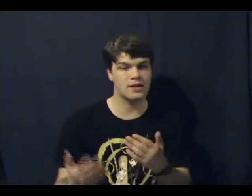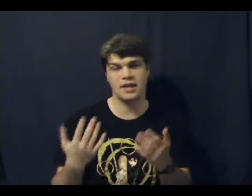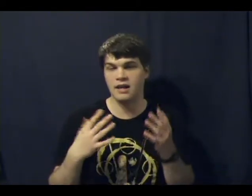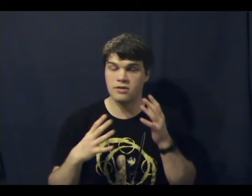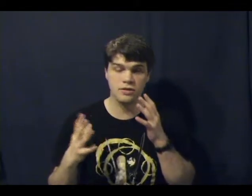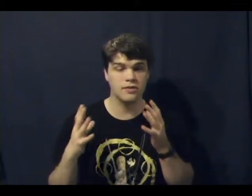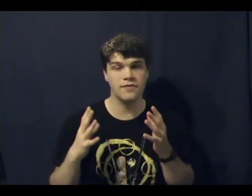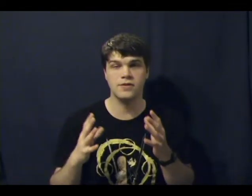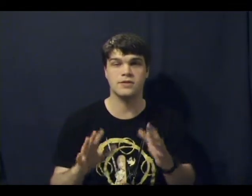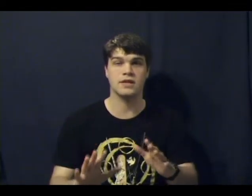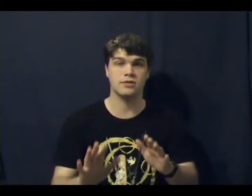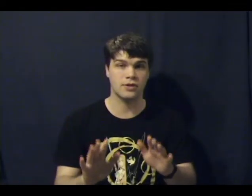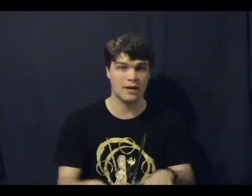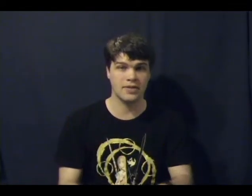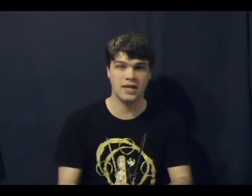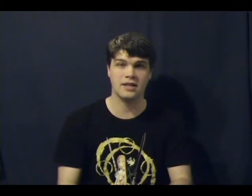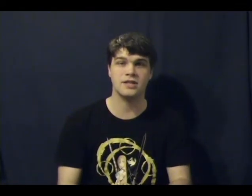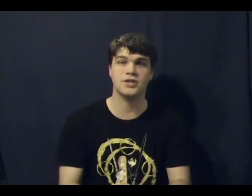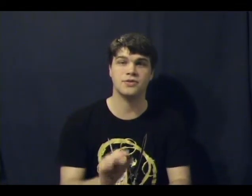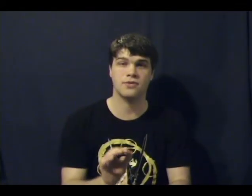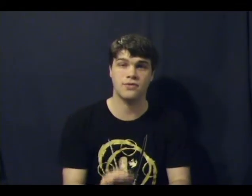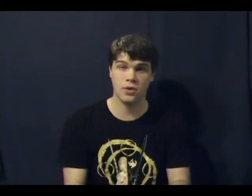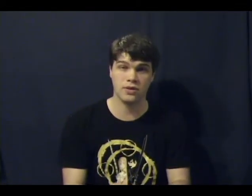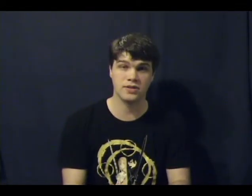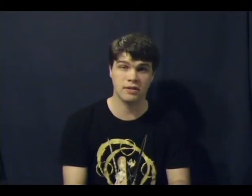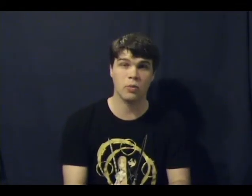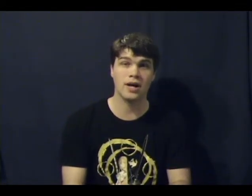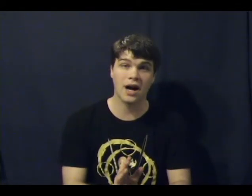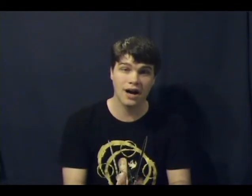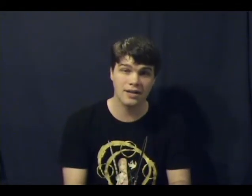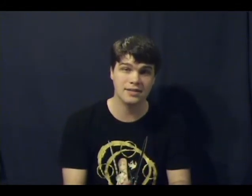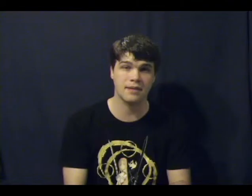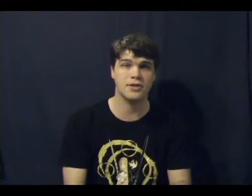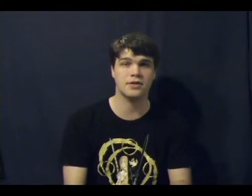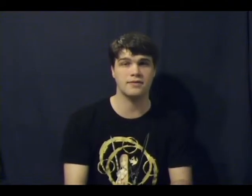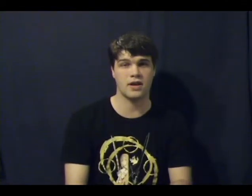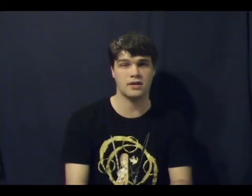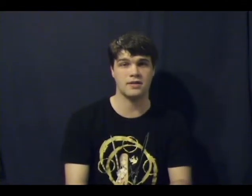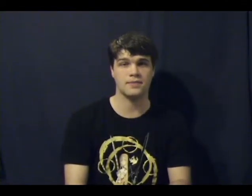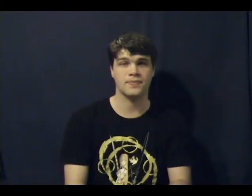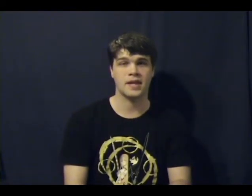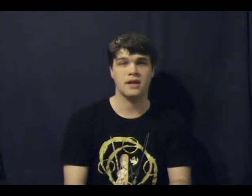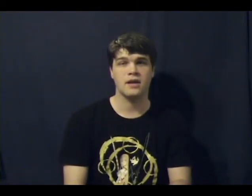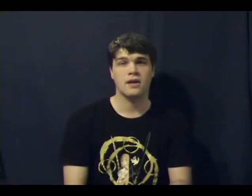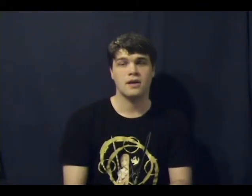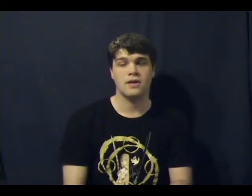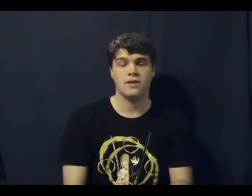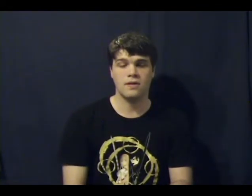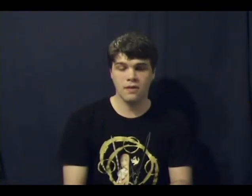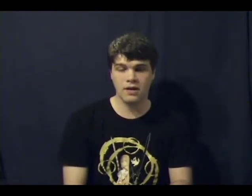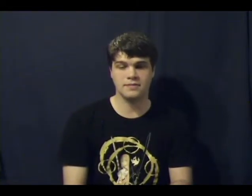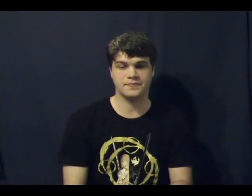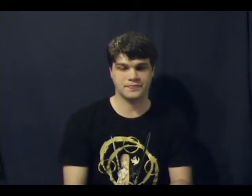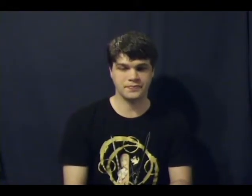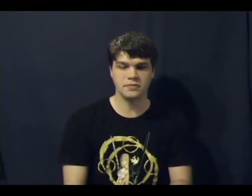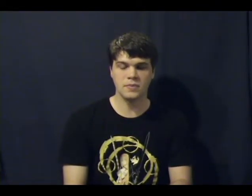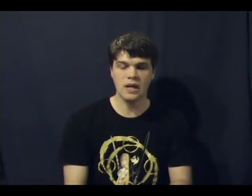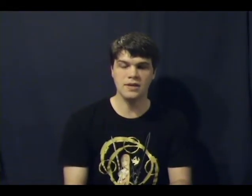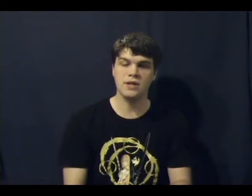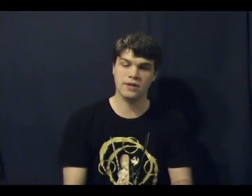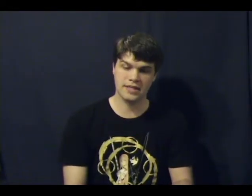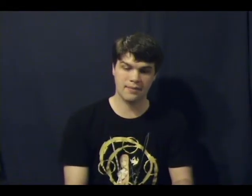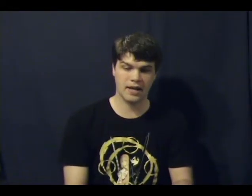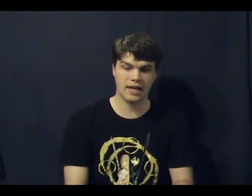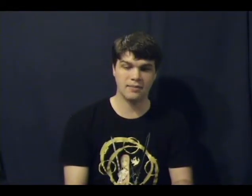going to get too confusing. Drop the English. Focus on what concept you're conveying. Good. So you can say my name.